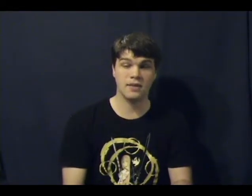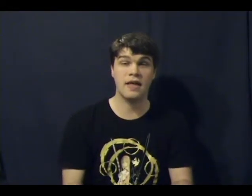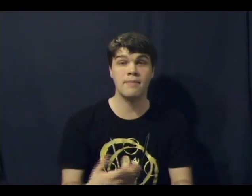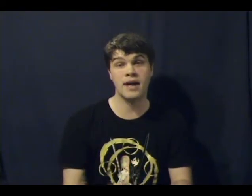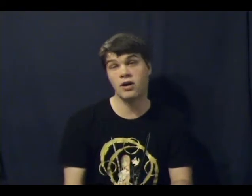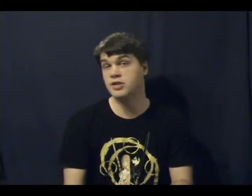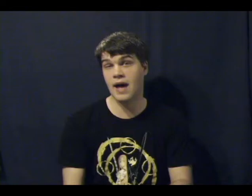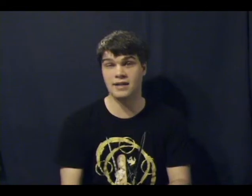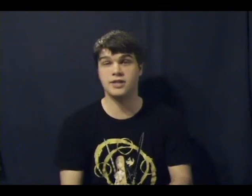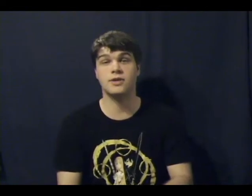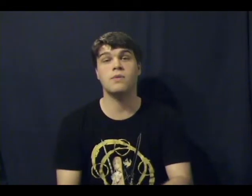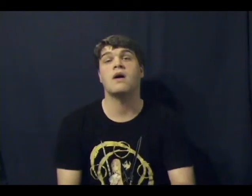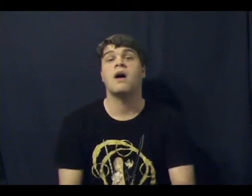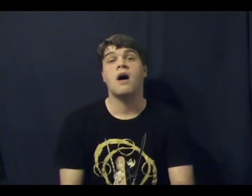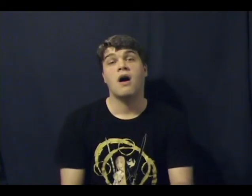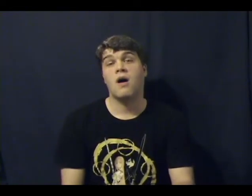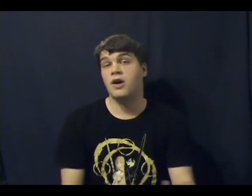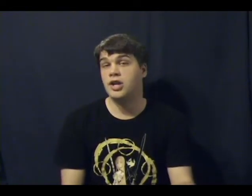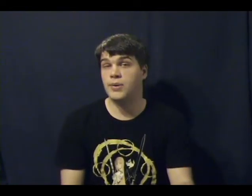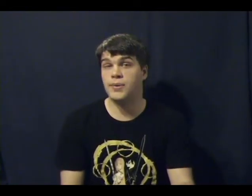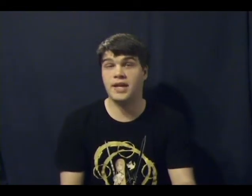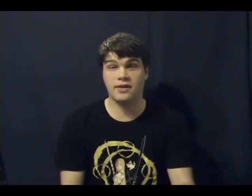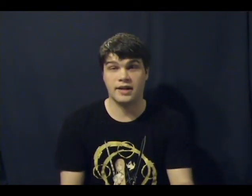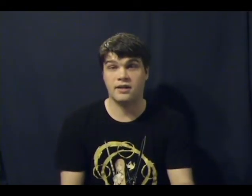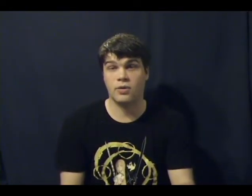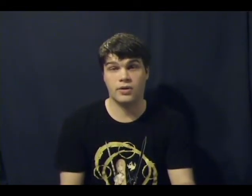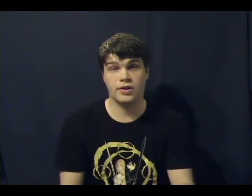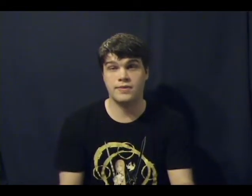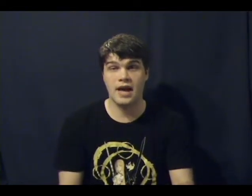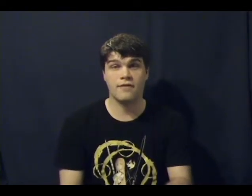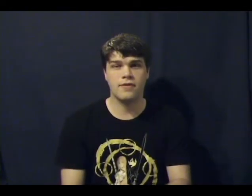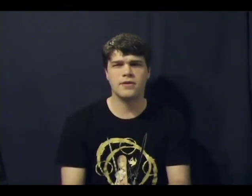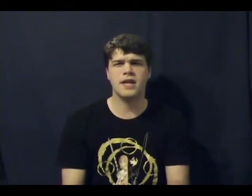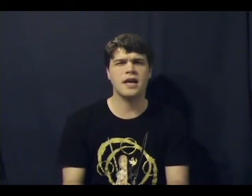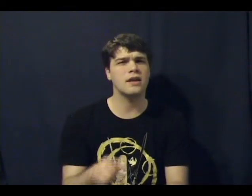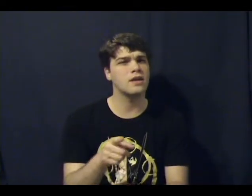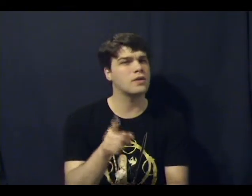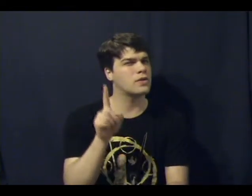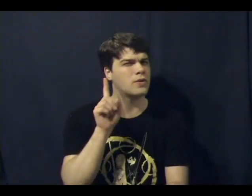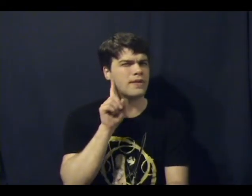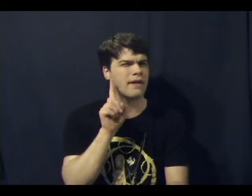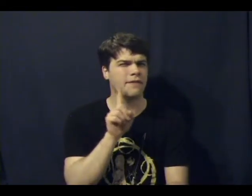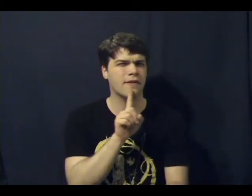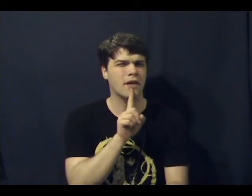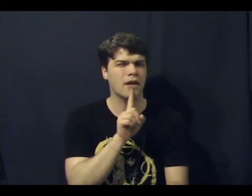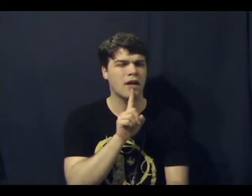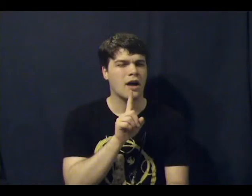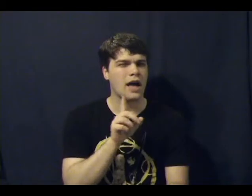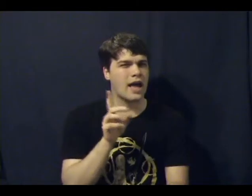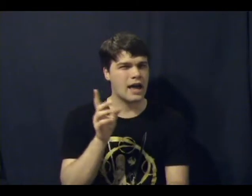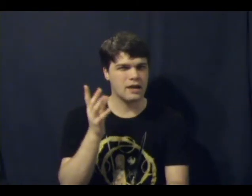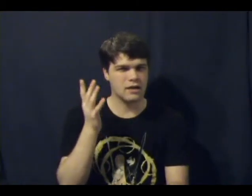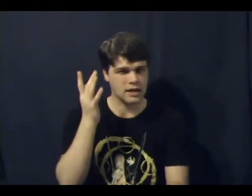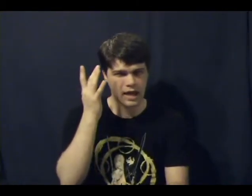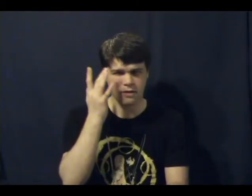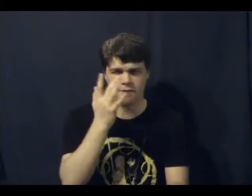They may also ask you, are you hearing or are you deaf? They'll say, You deaf? And again the